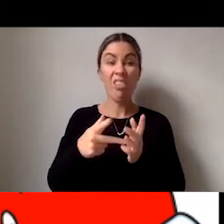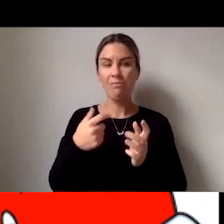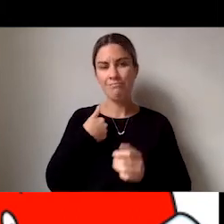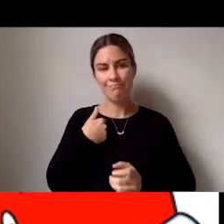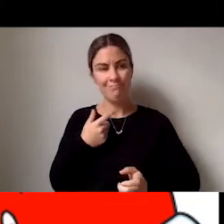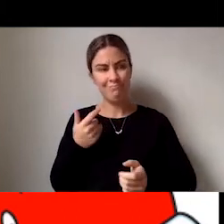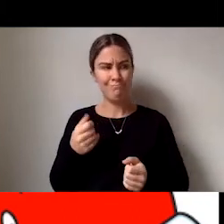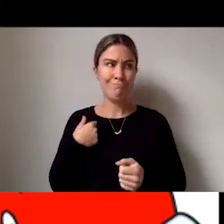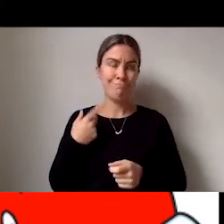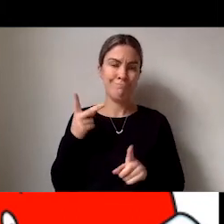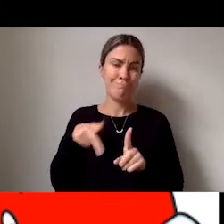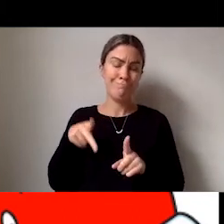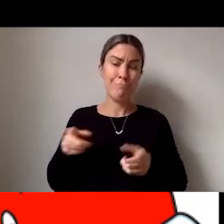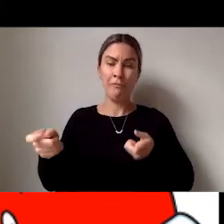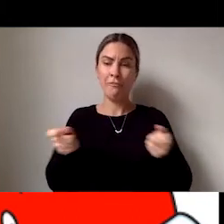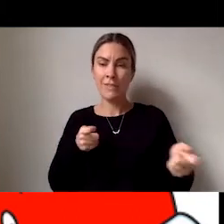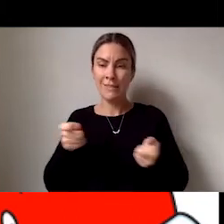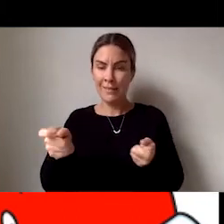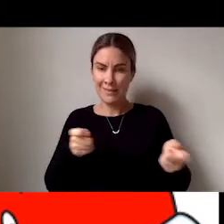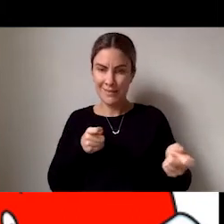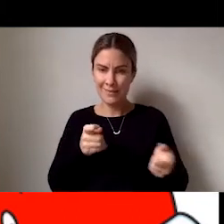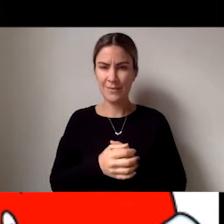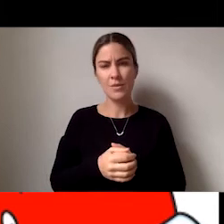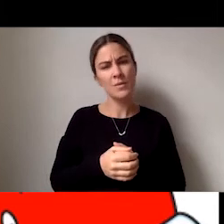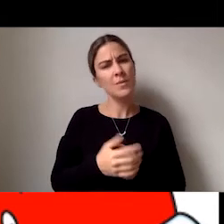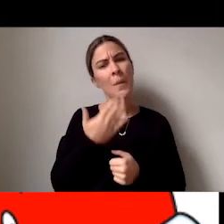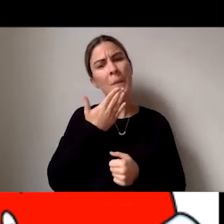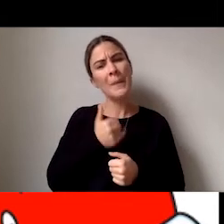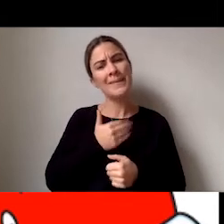facilitating. So bear with me. Usually I'm a bit more interactive